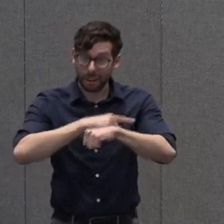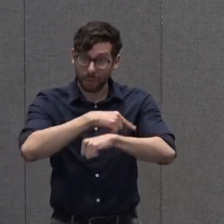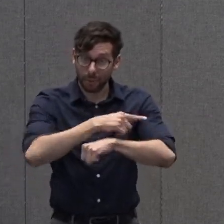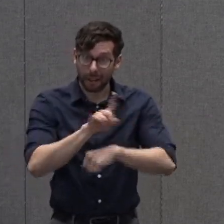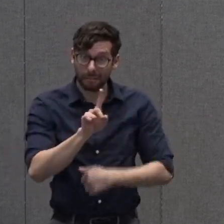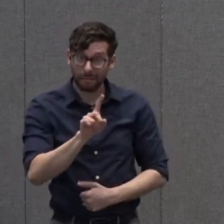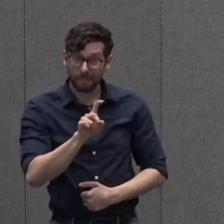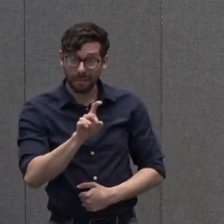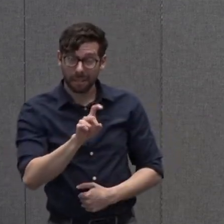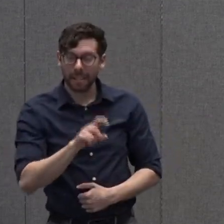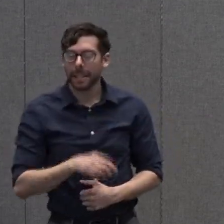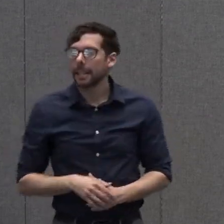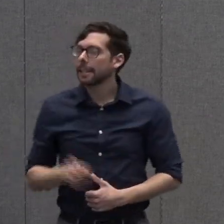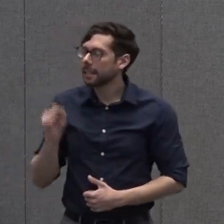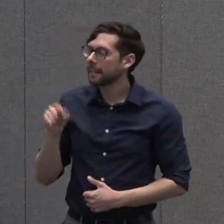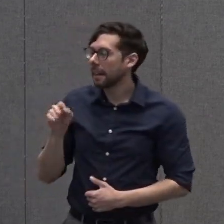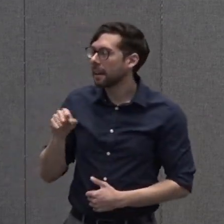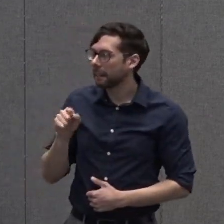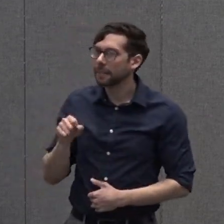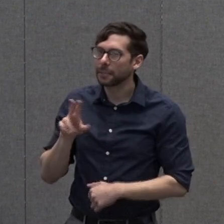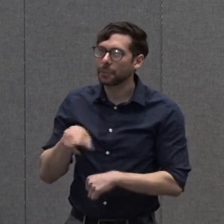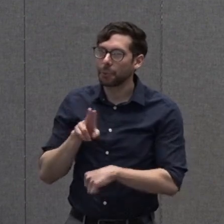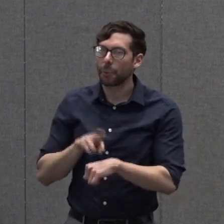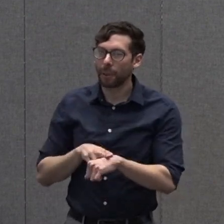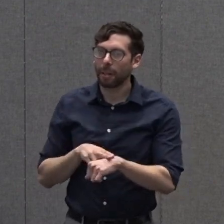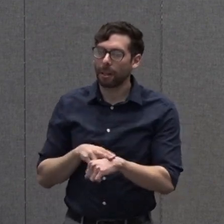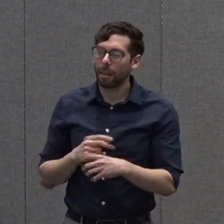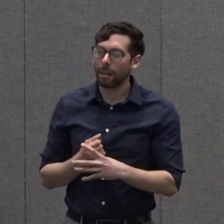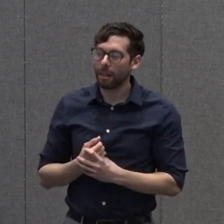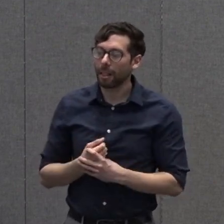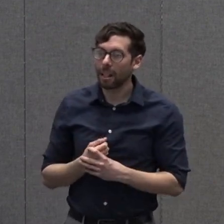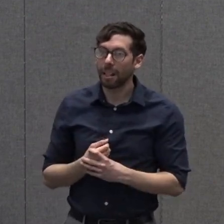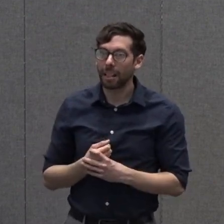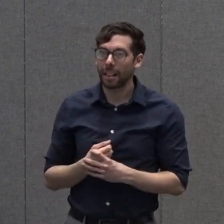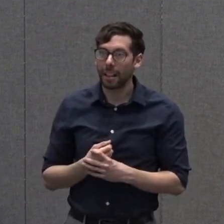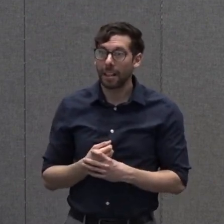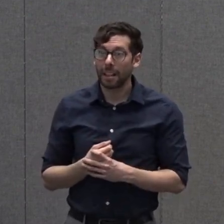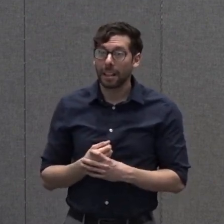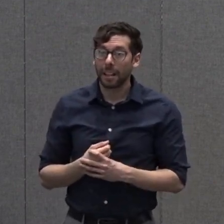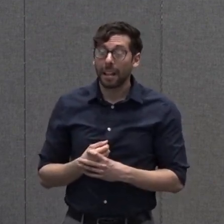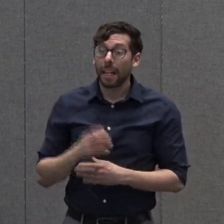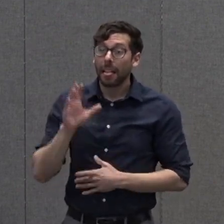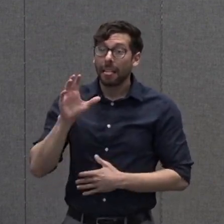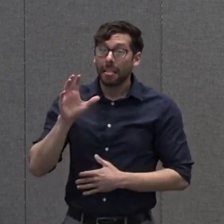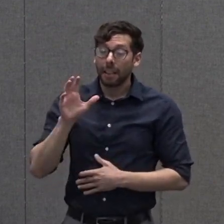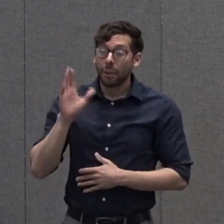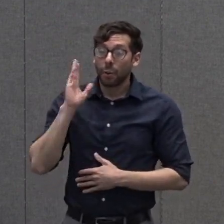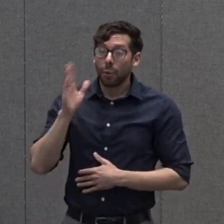for our other snake? - Yes. Although they'll use that to obtain their food, too.